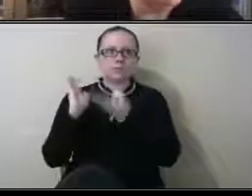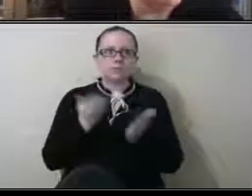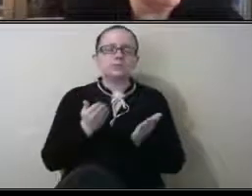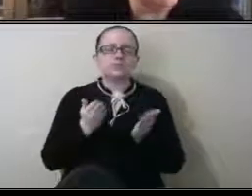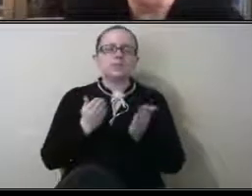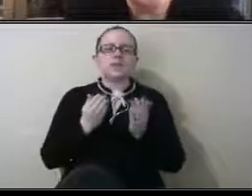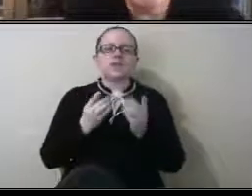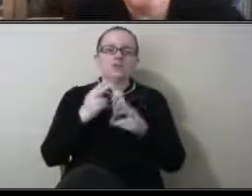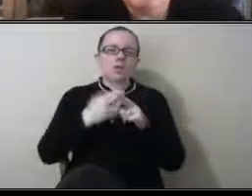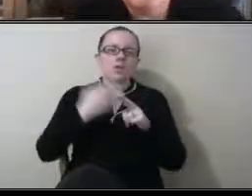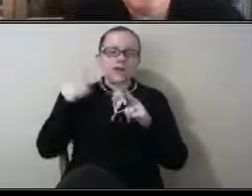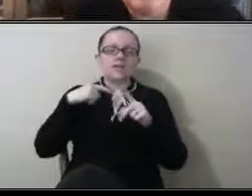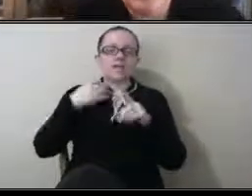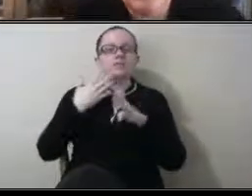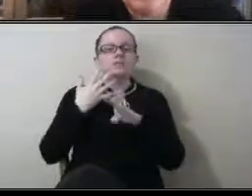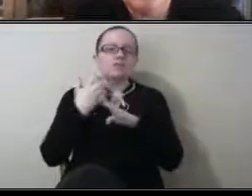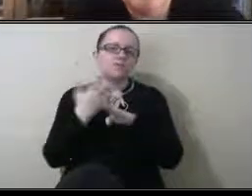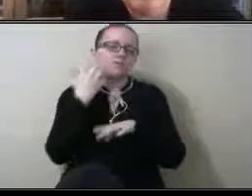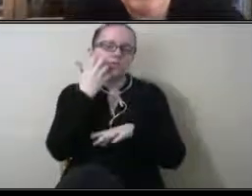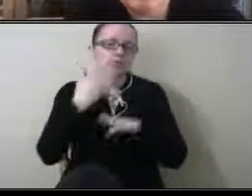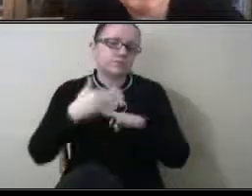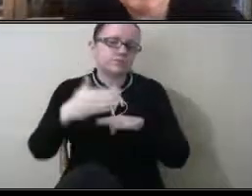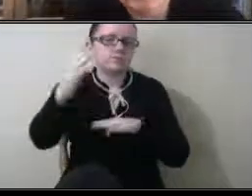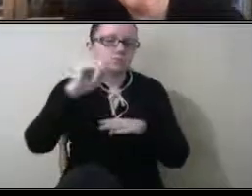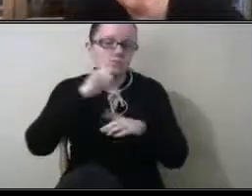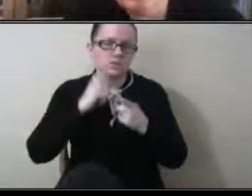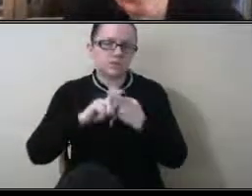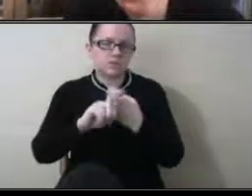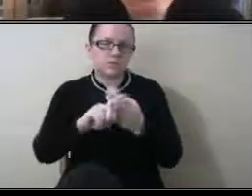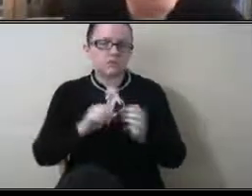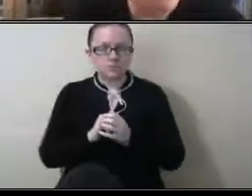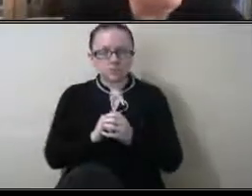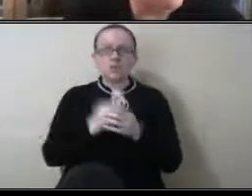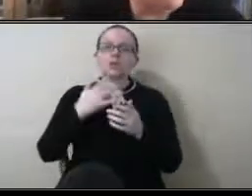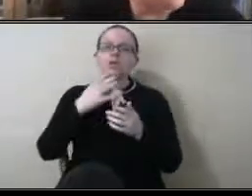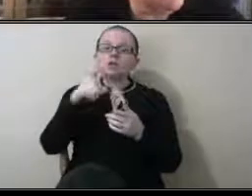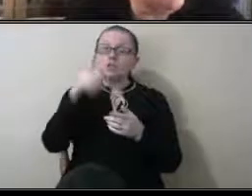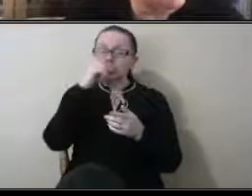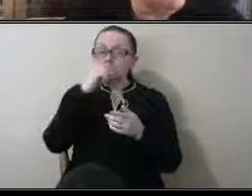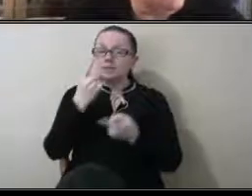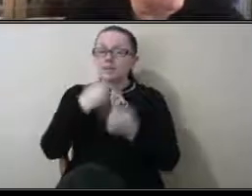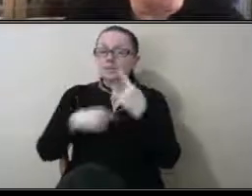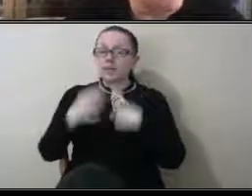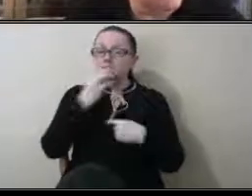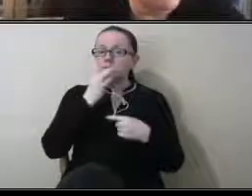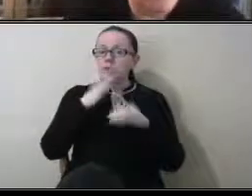well so i wondered if you could chat a little bit about how accessible arts was involved last time